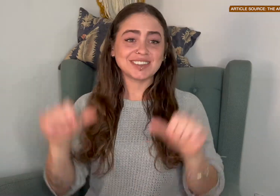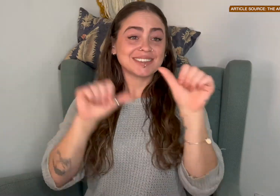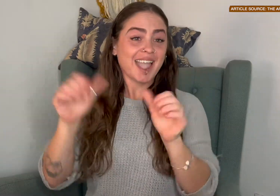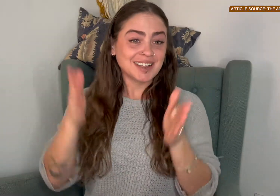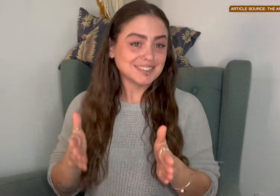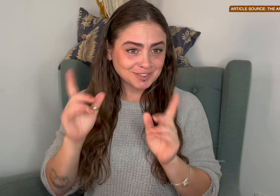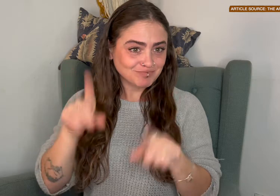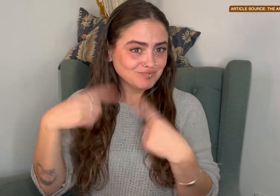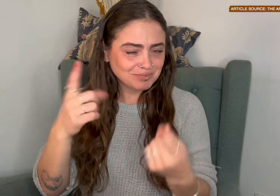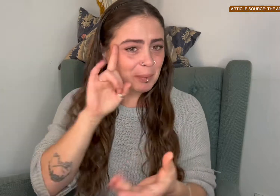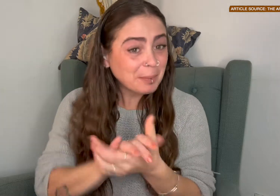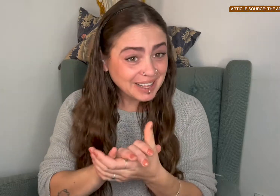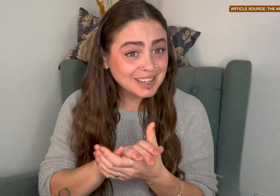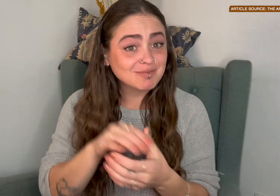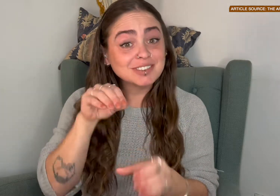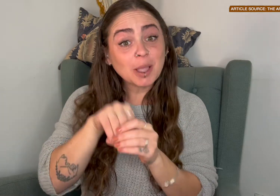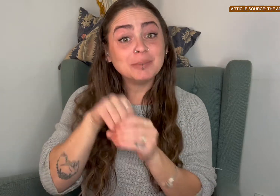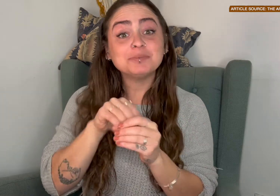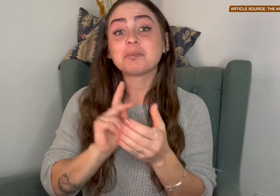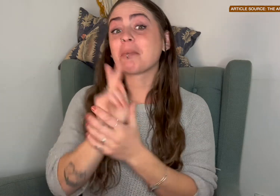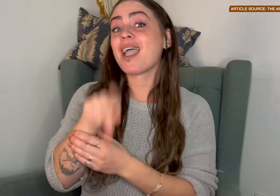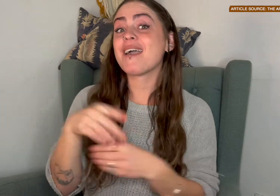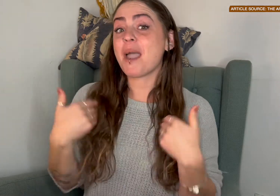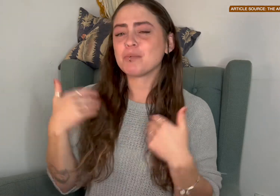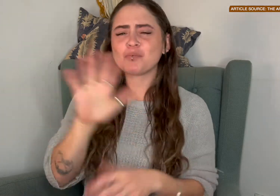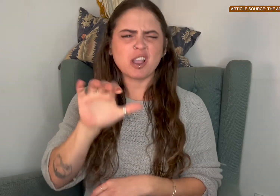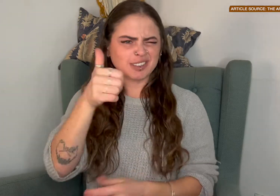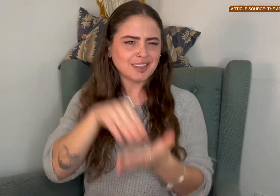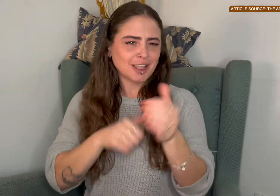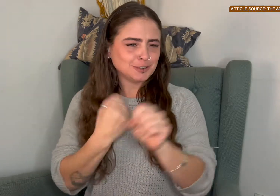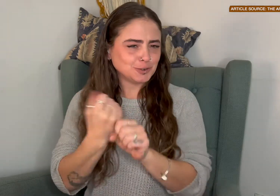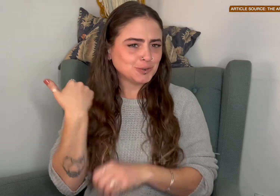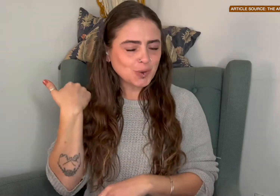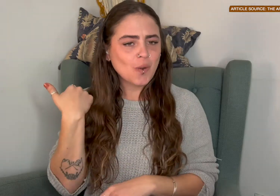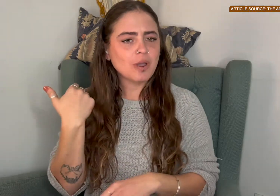Scientists long believed that the domestication of plants and animals around 10,000 years ago